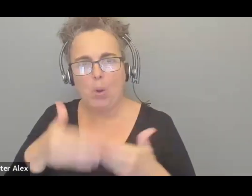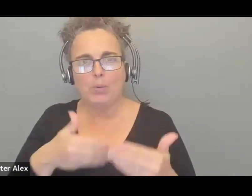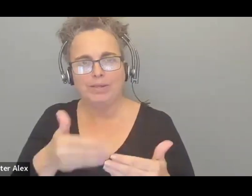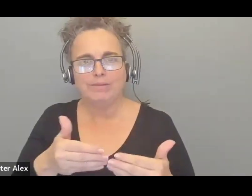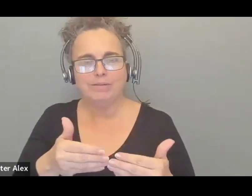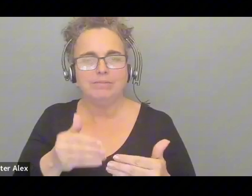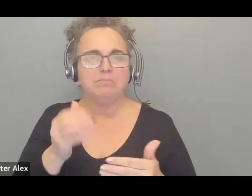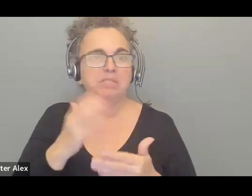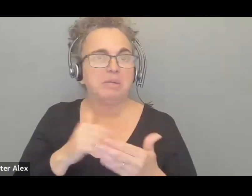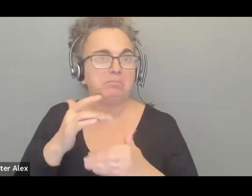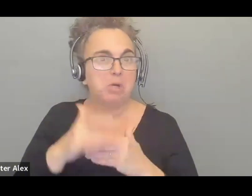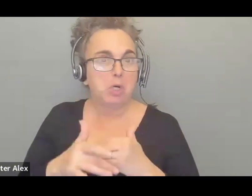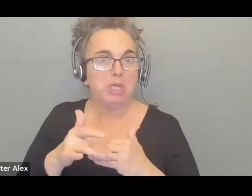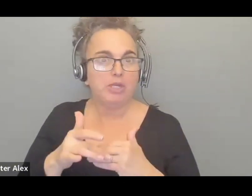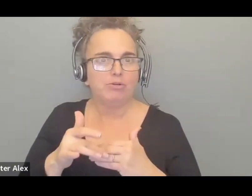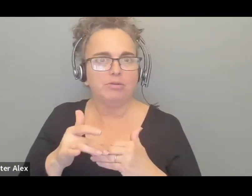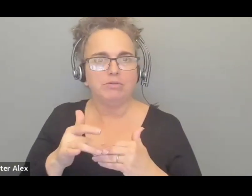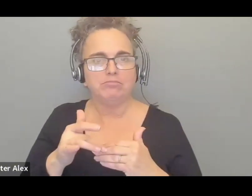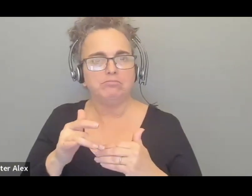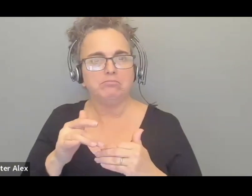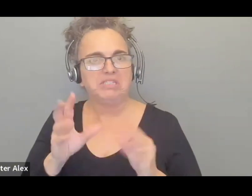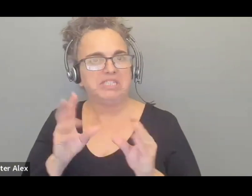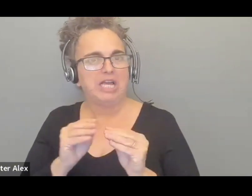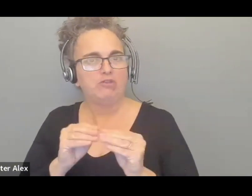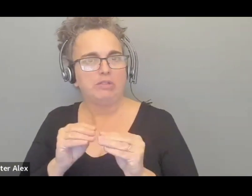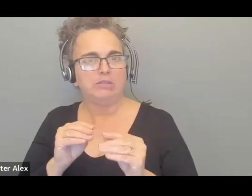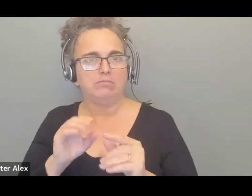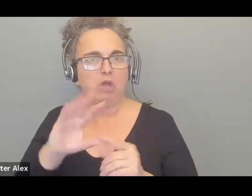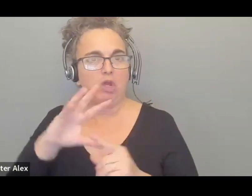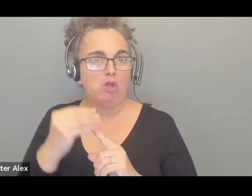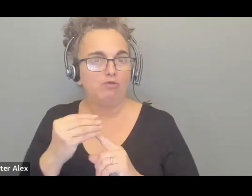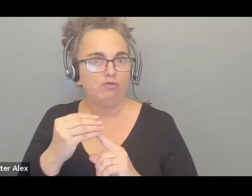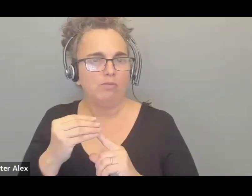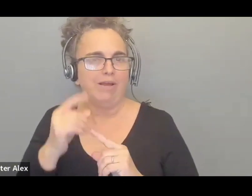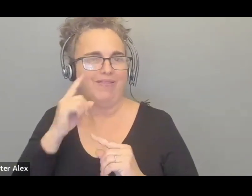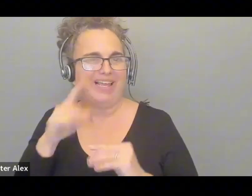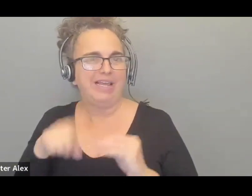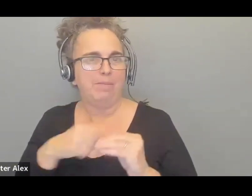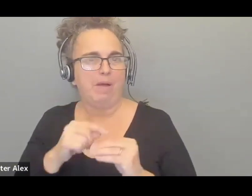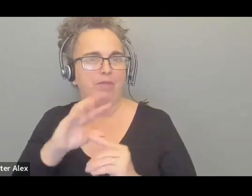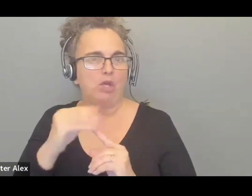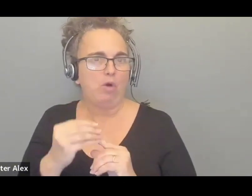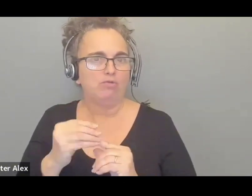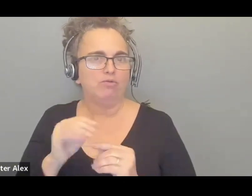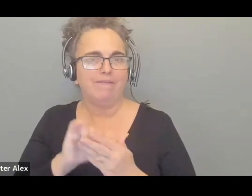some earlier sessions around culture and really thinking about the culture of an organization.